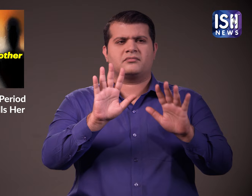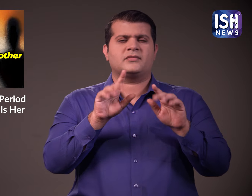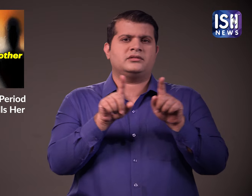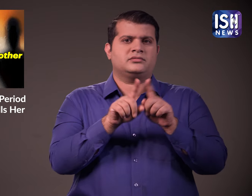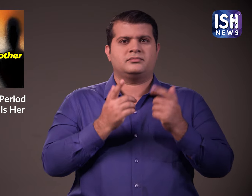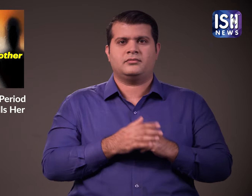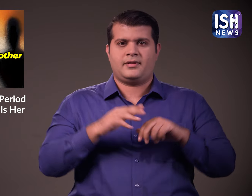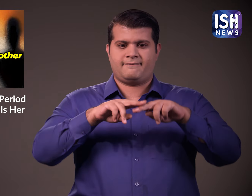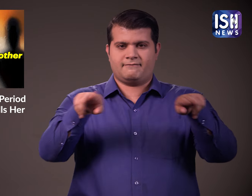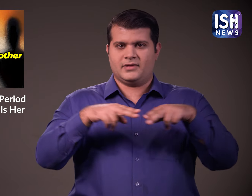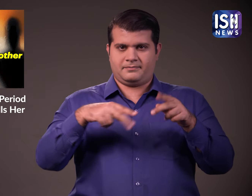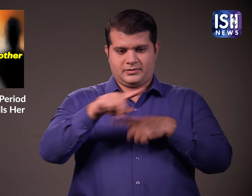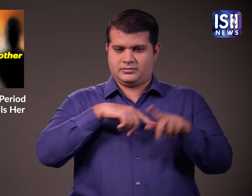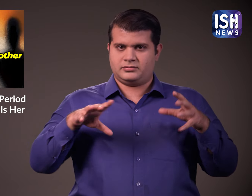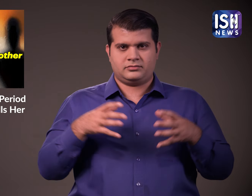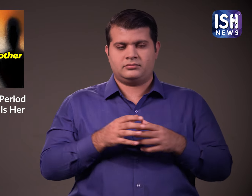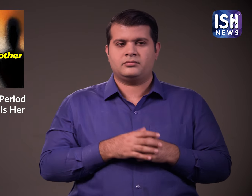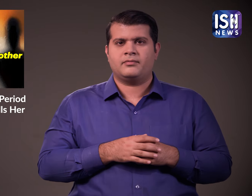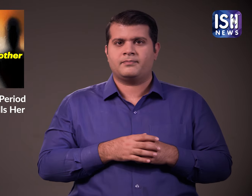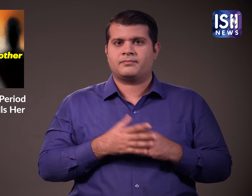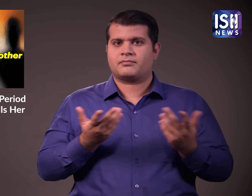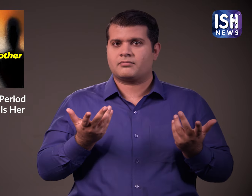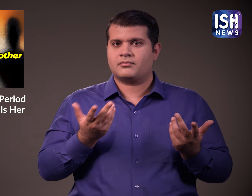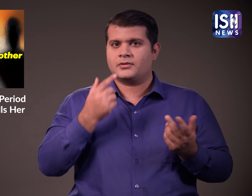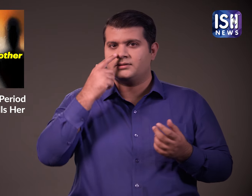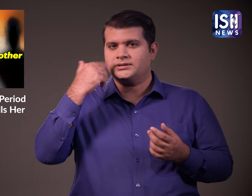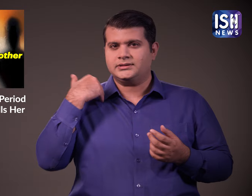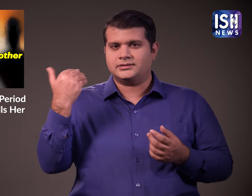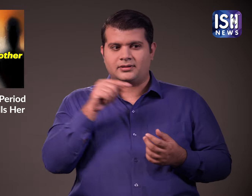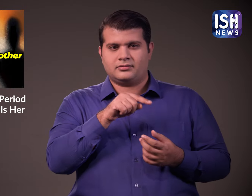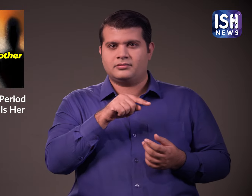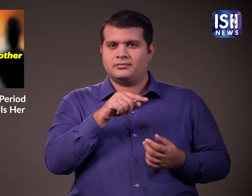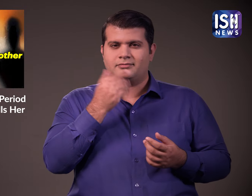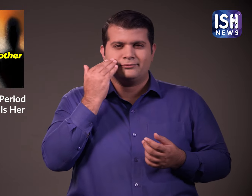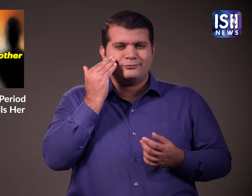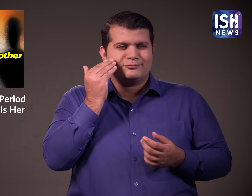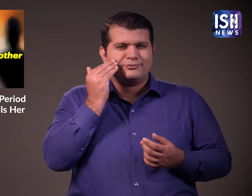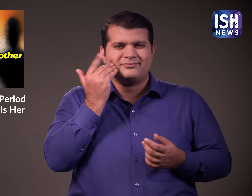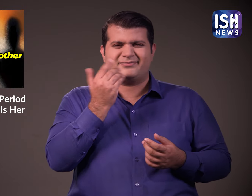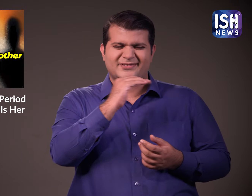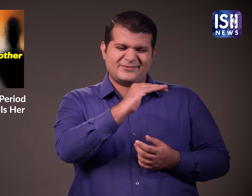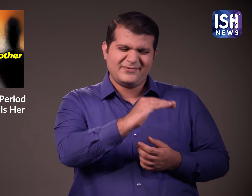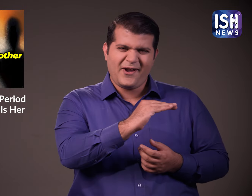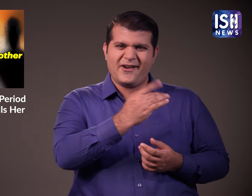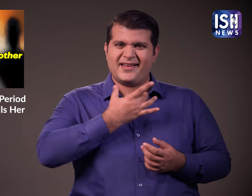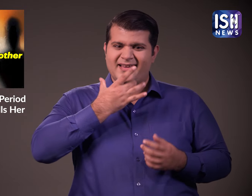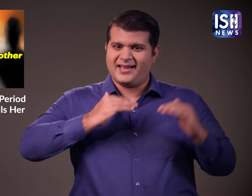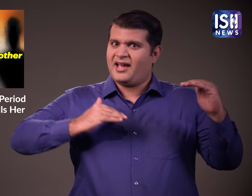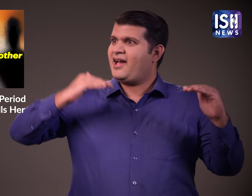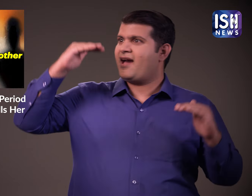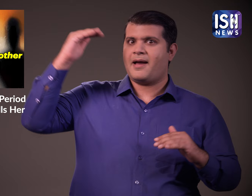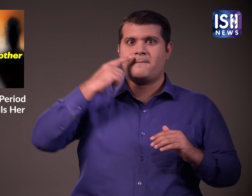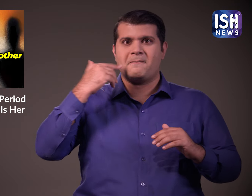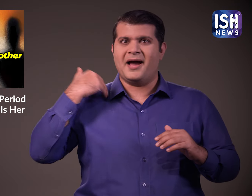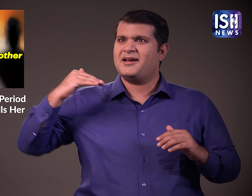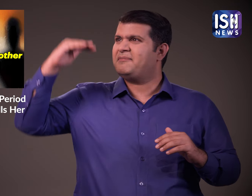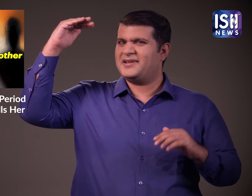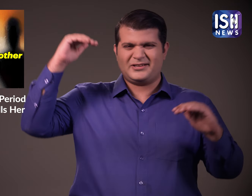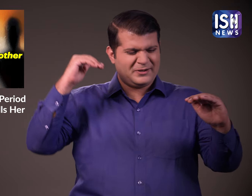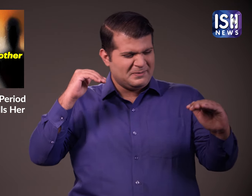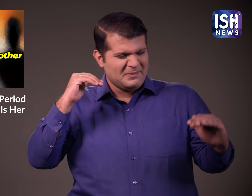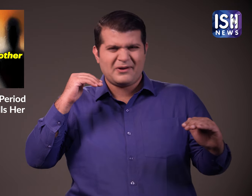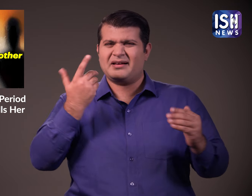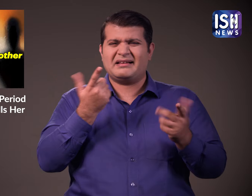In one family there was a cute little girl and she had an older brother.